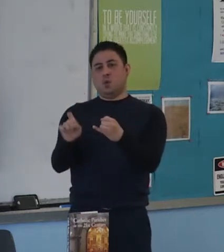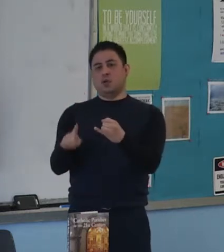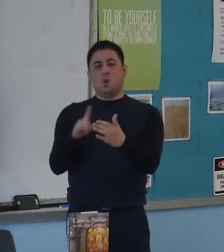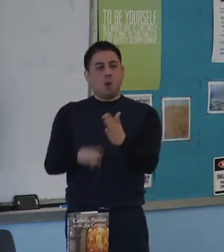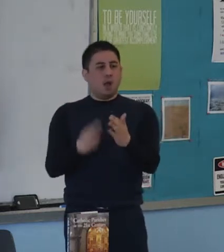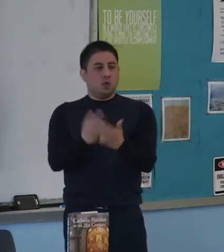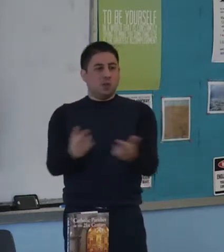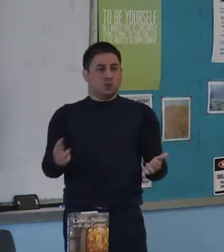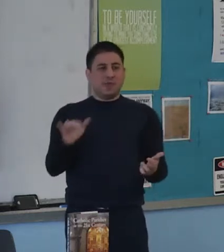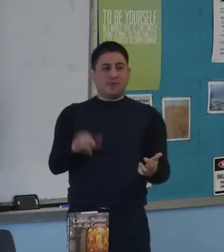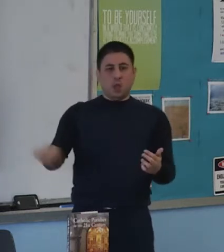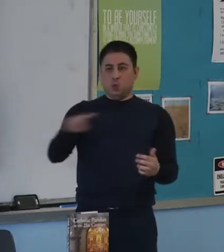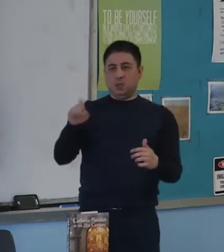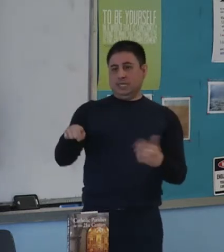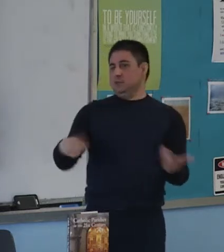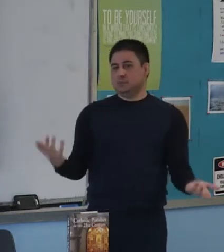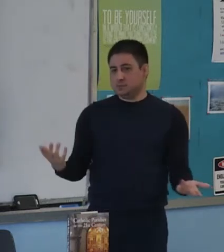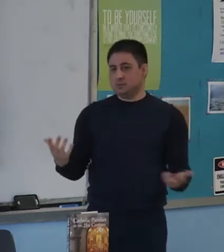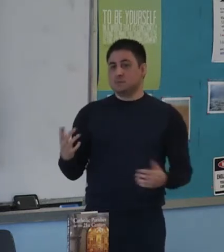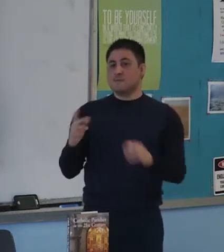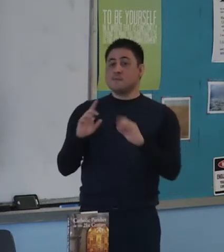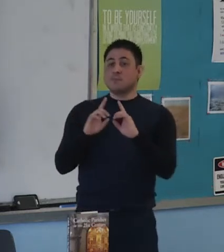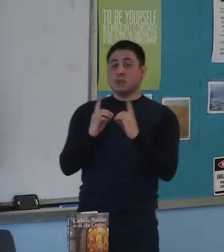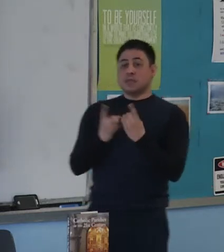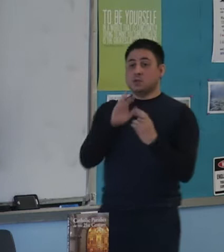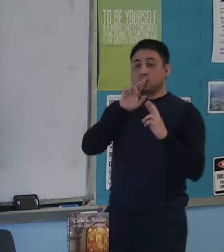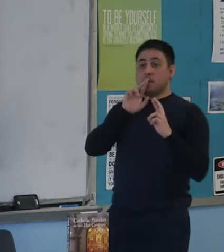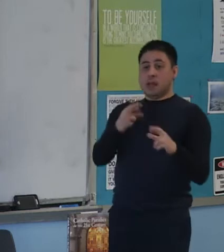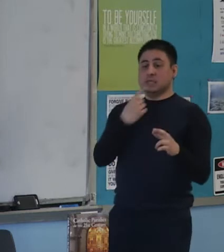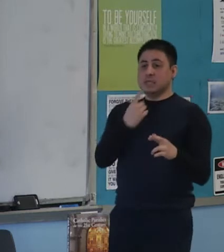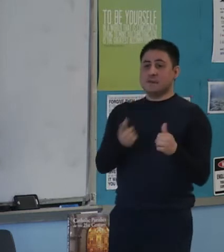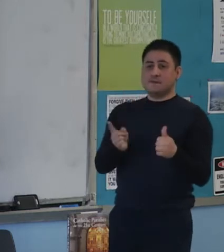resources that you need, and diocese came back and said: first part would be